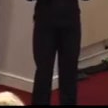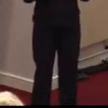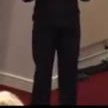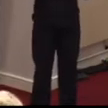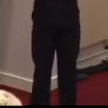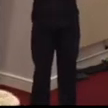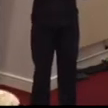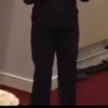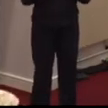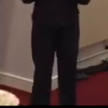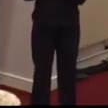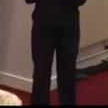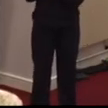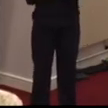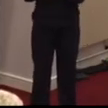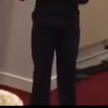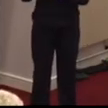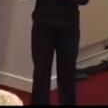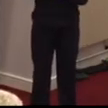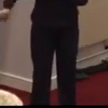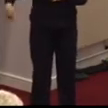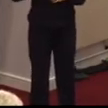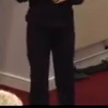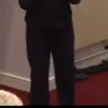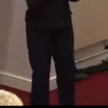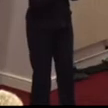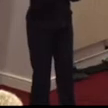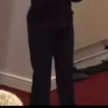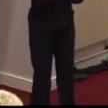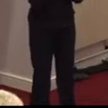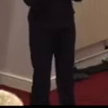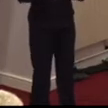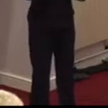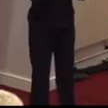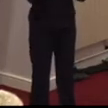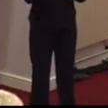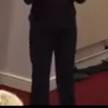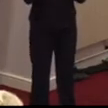is displacement, there is a breakdown in those community support networks.